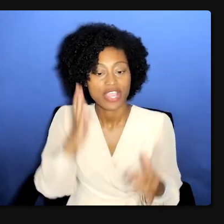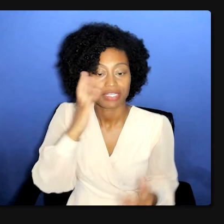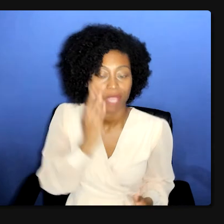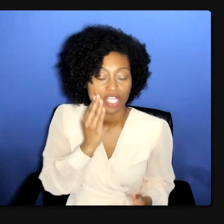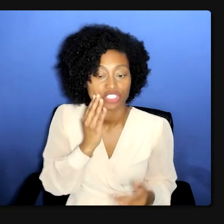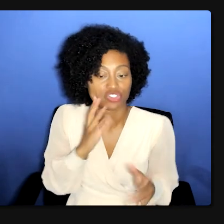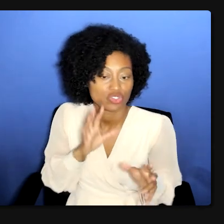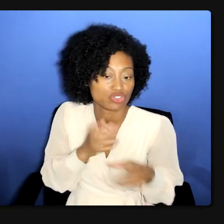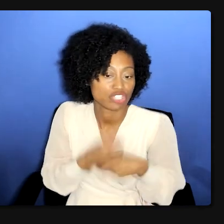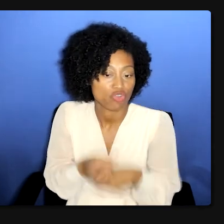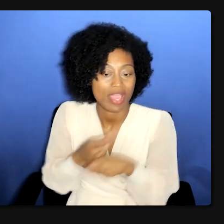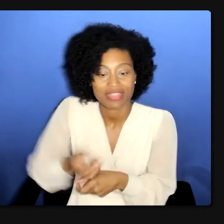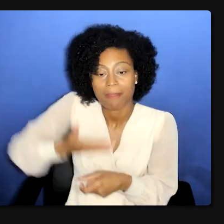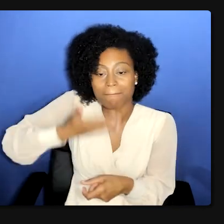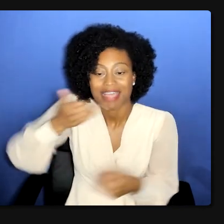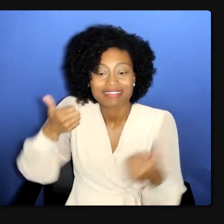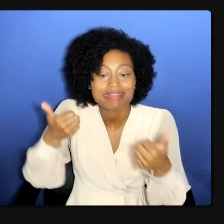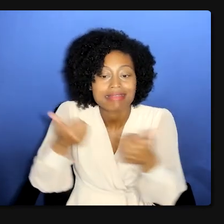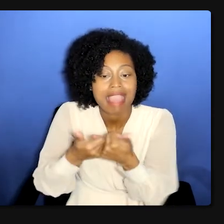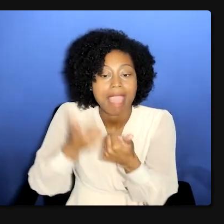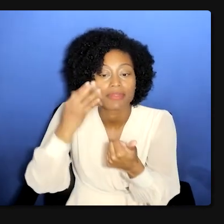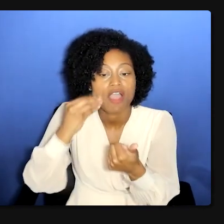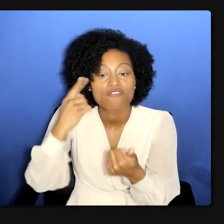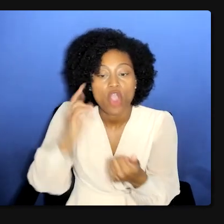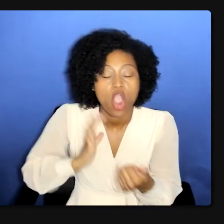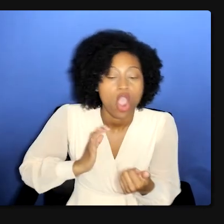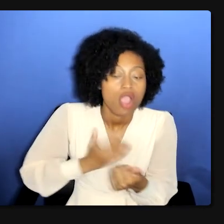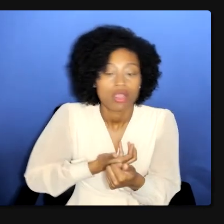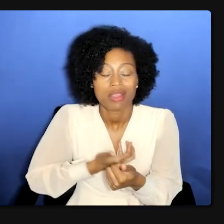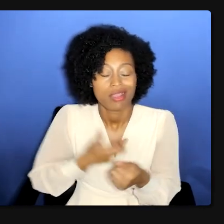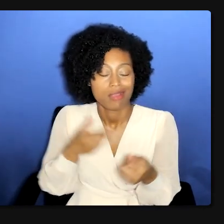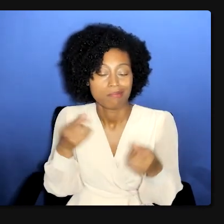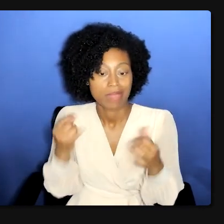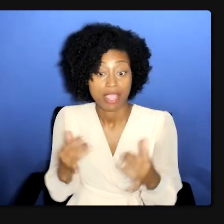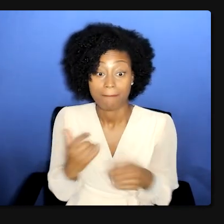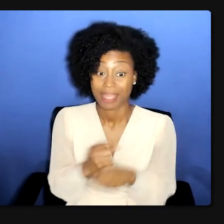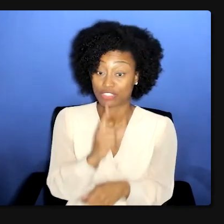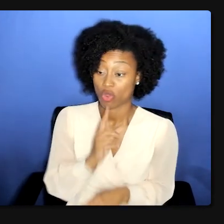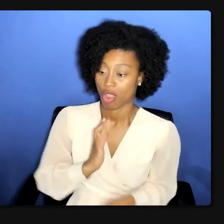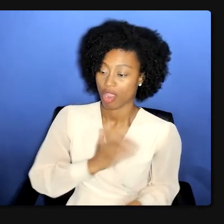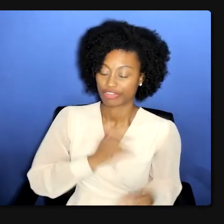to generate the best game experience we can for our players. Make sure that we are making changes